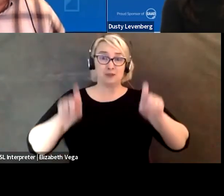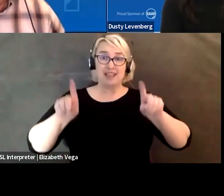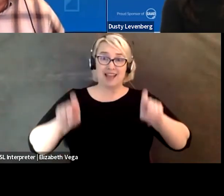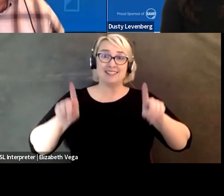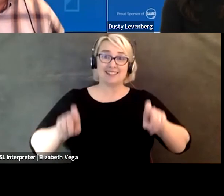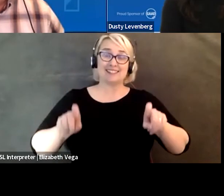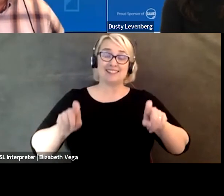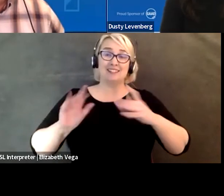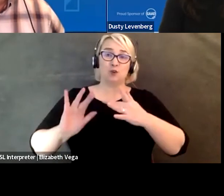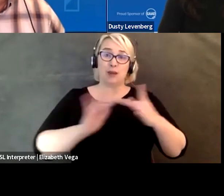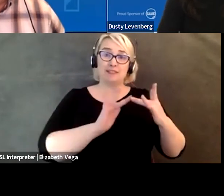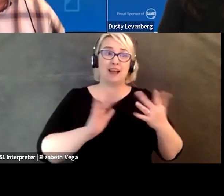website, saying like in Chinese.